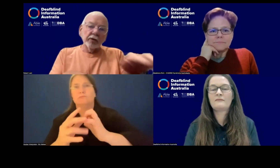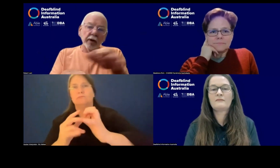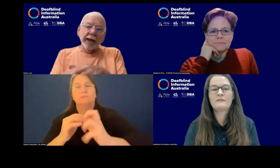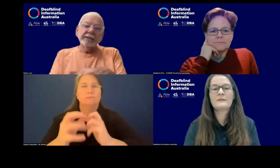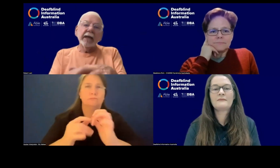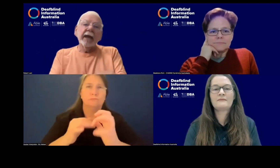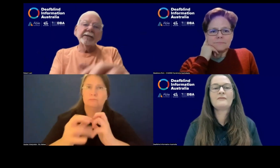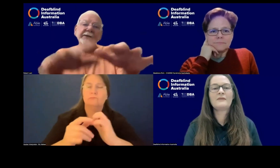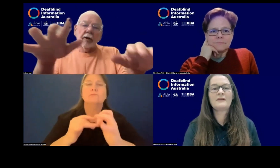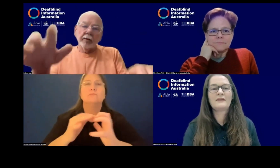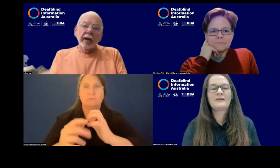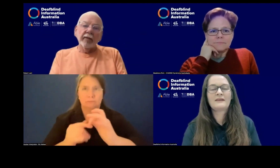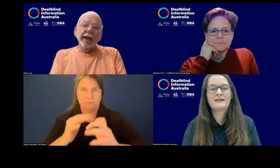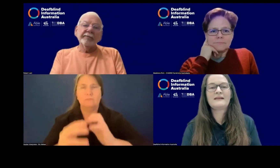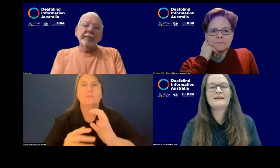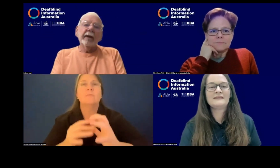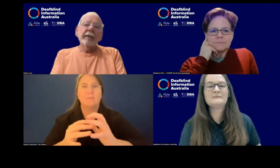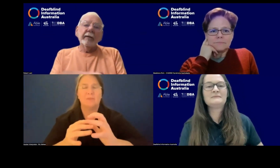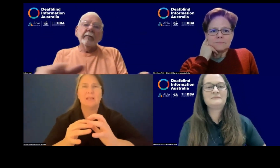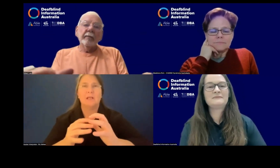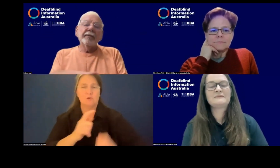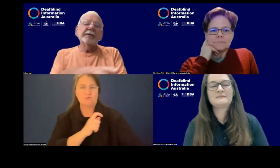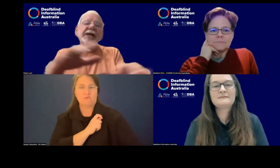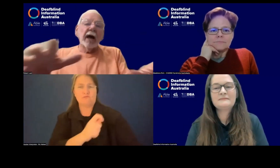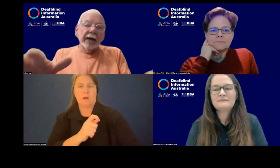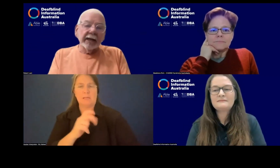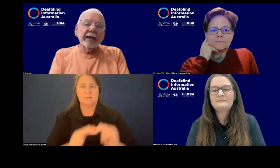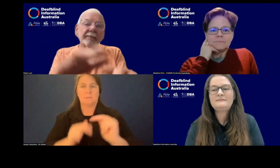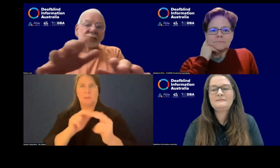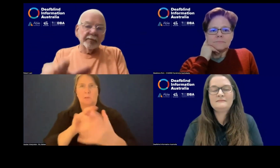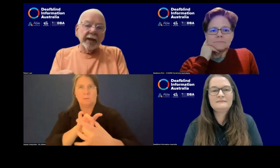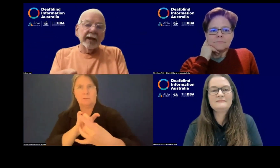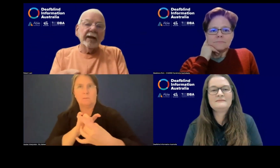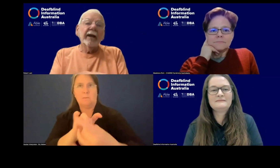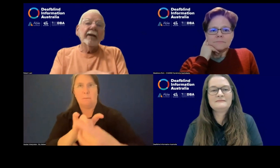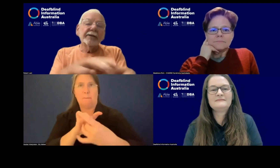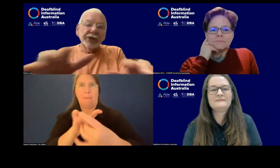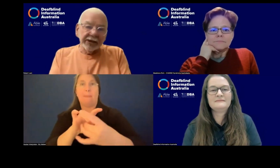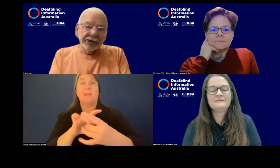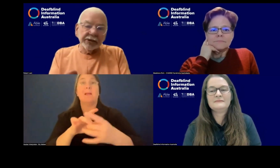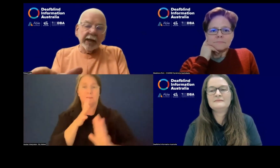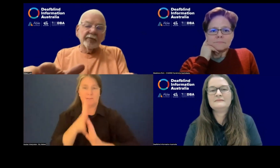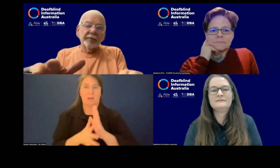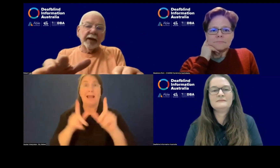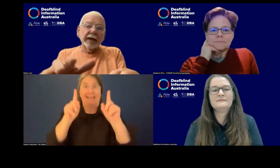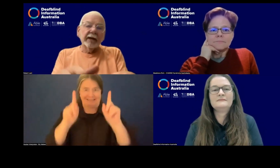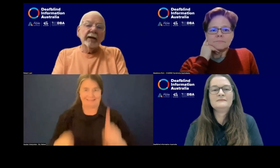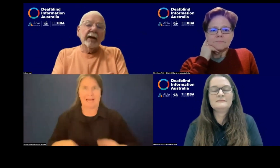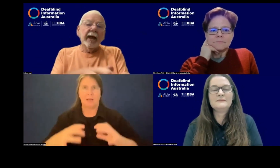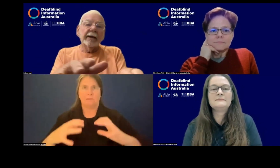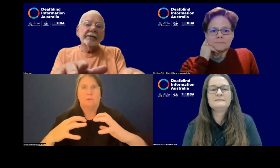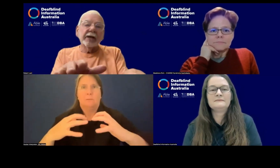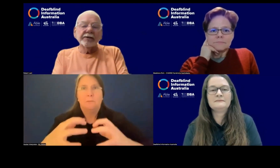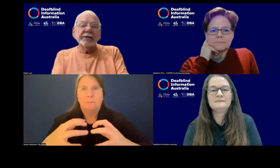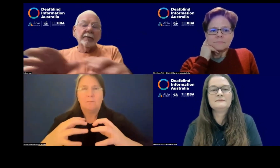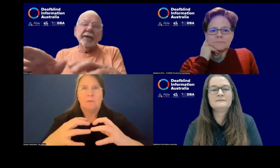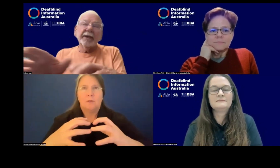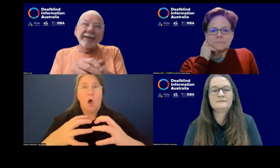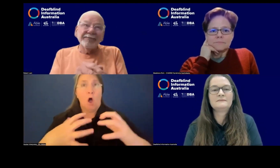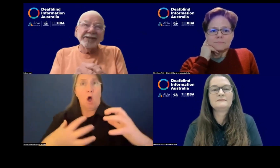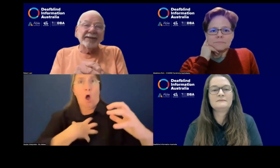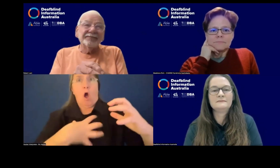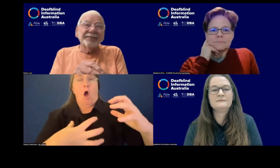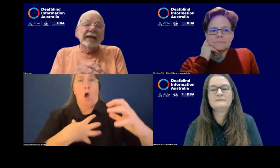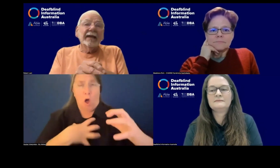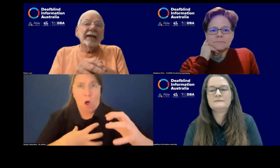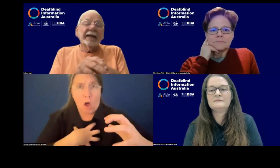your hand, and so the signing comes from there, the gestures come from there, so it